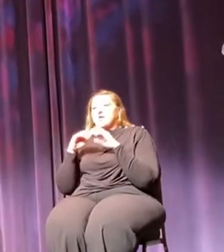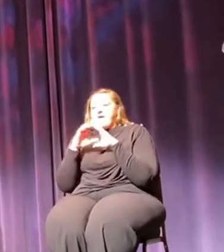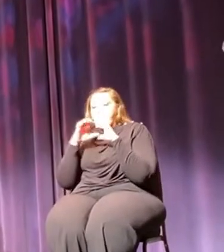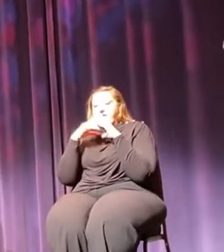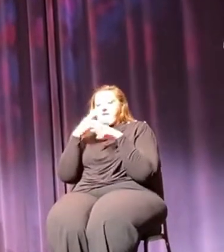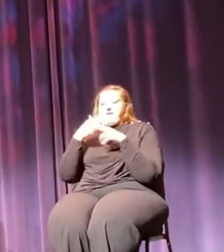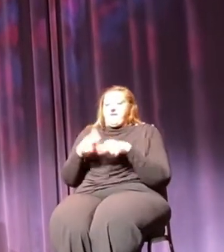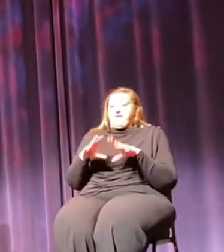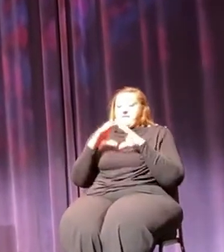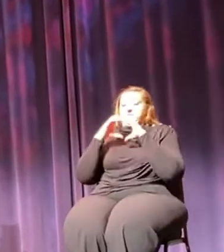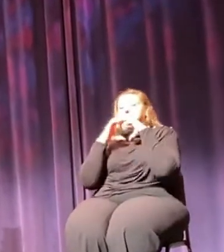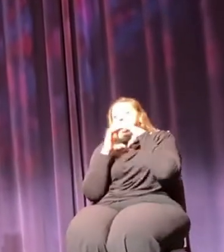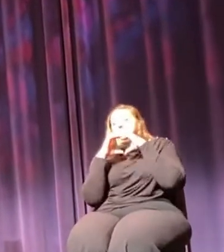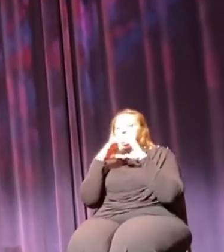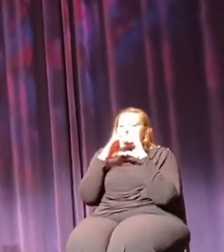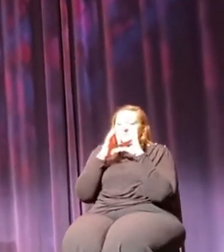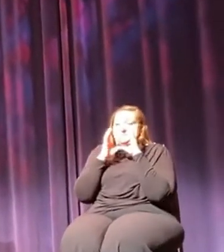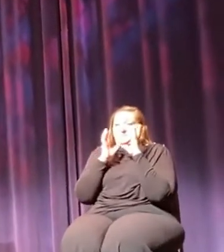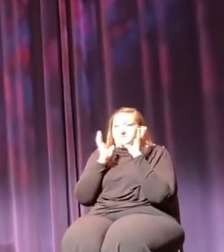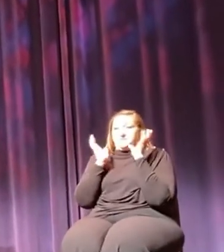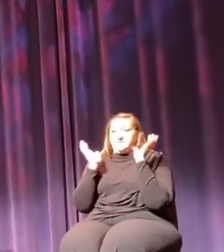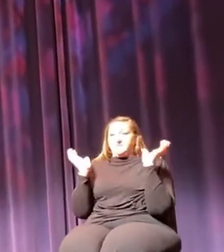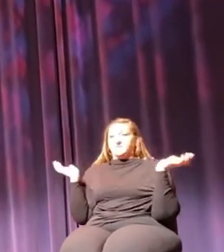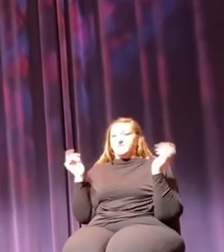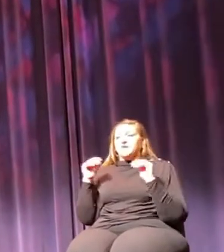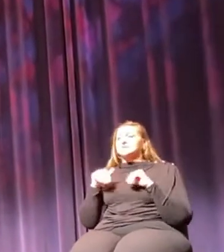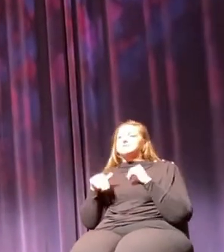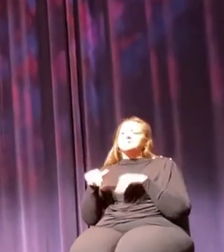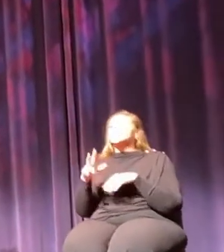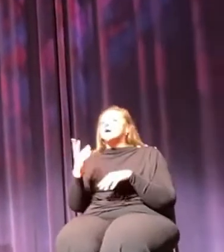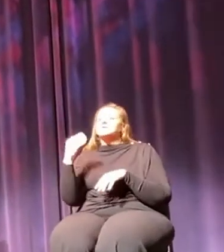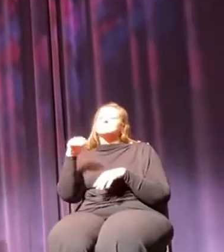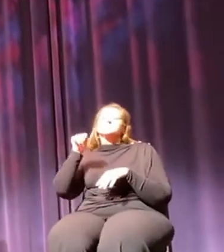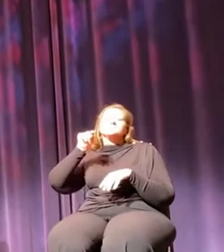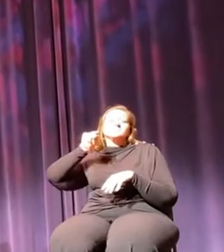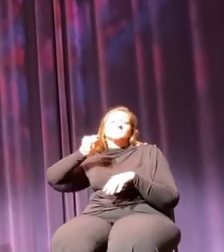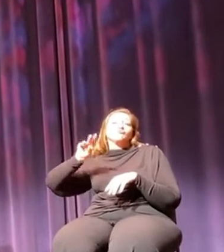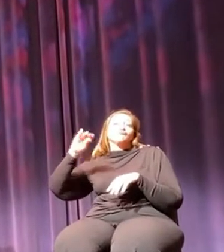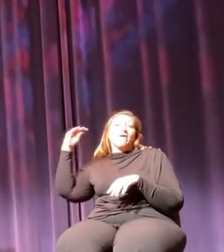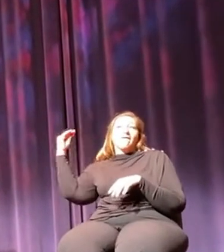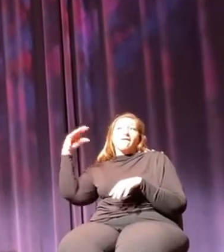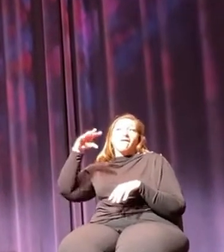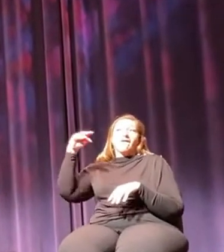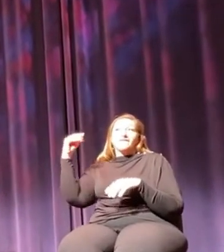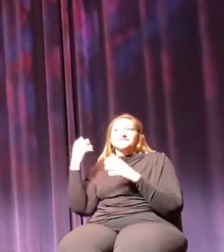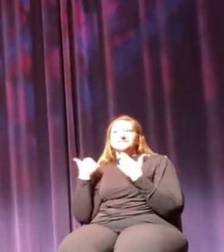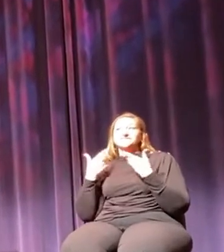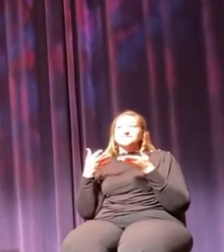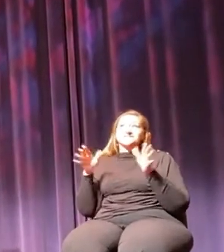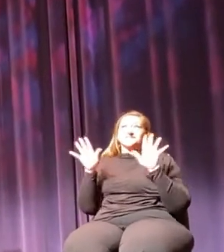Others stood tiptoe like red crowned cranes, tilted heads back and hissed palms outstretched towards sky.